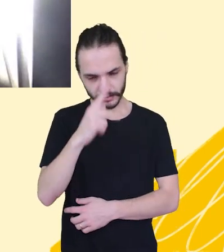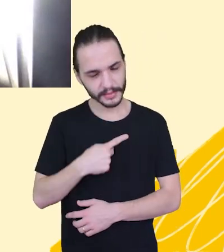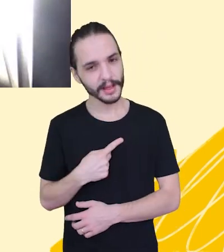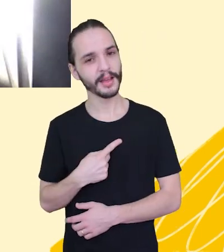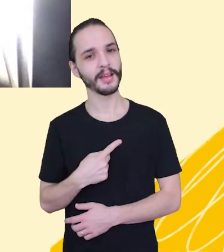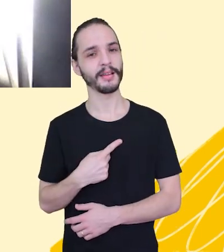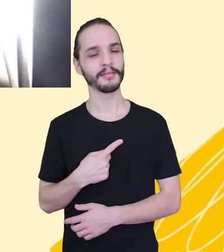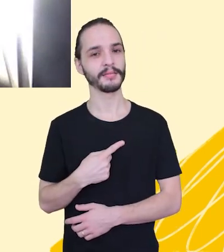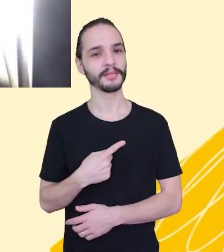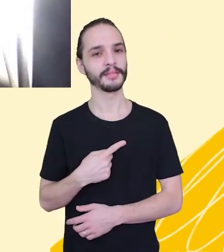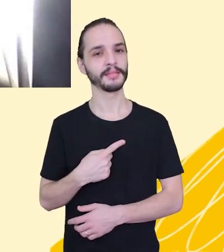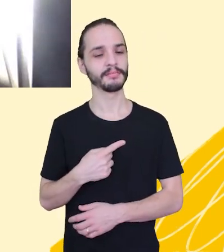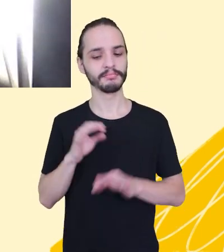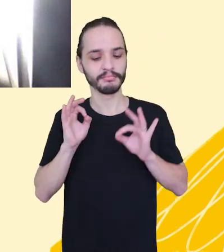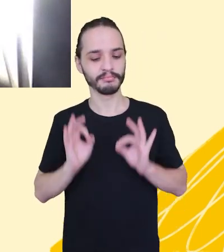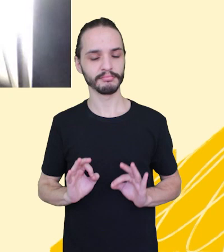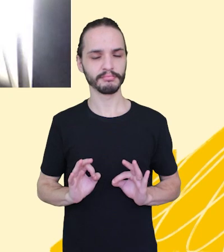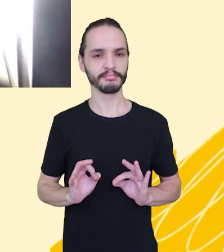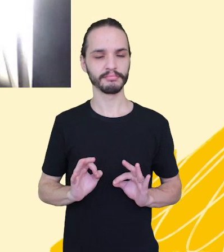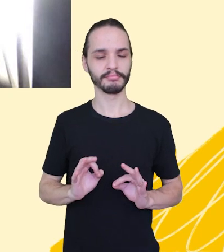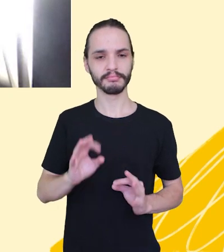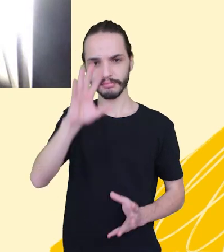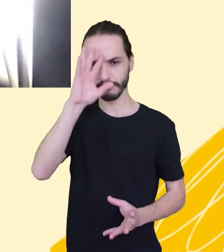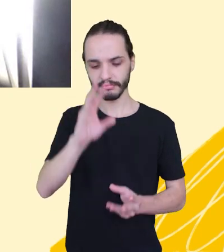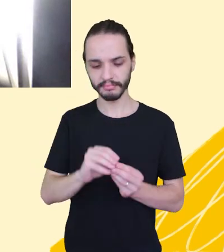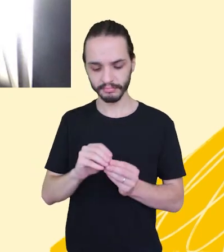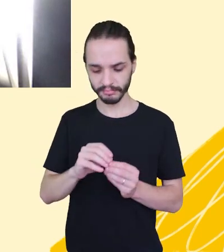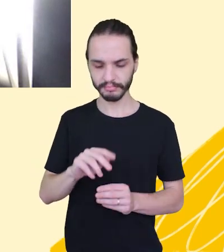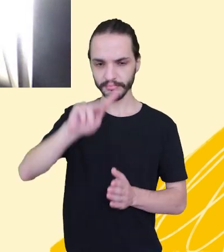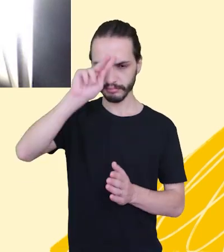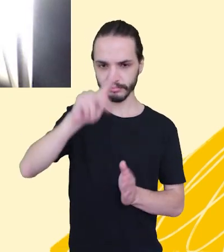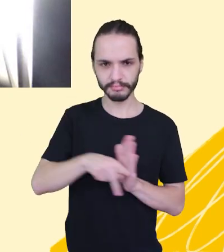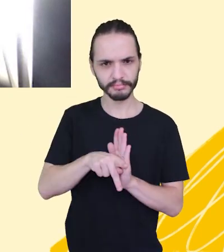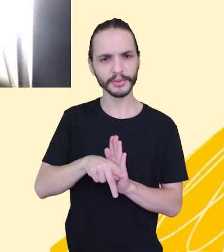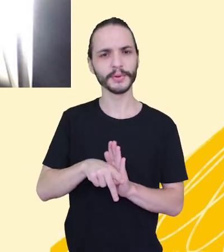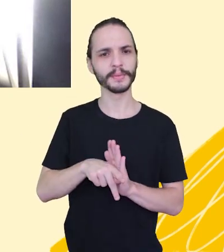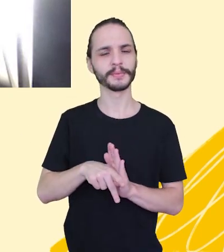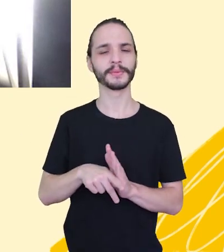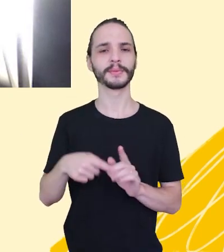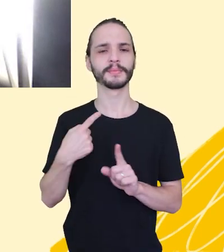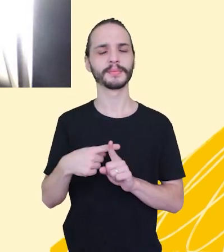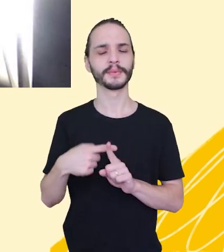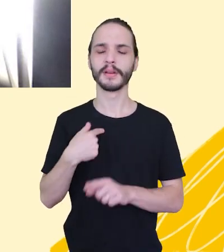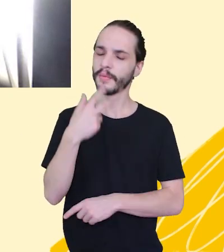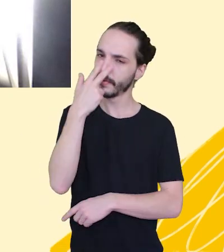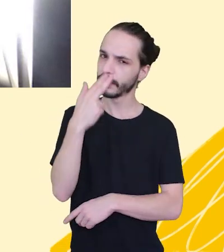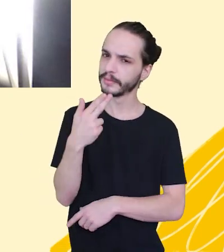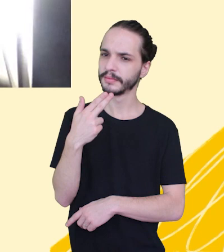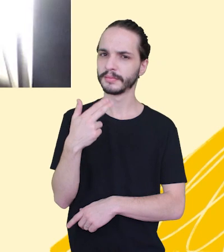And I think this. So I don't talk about me...